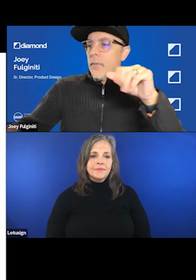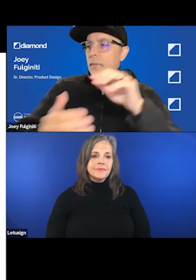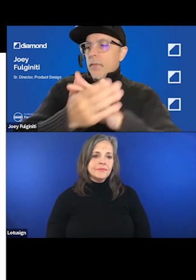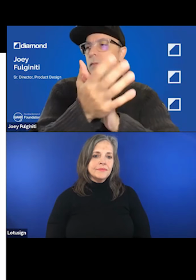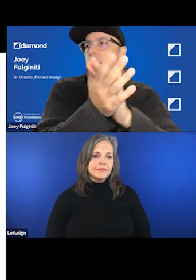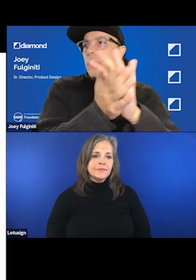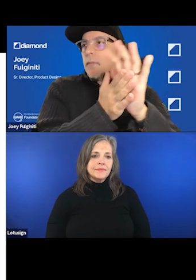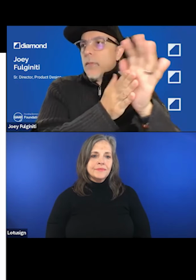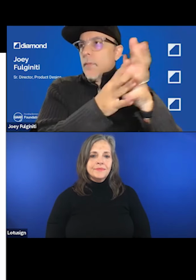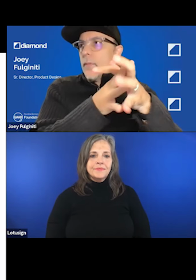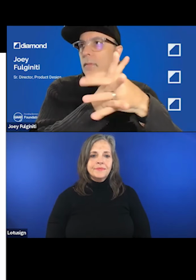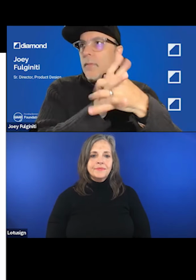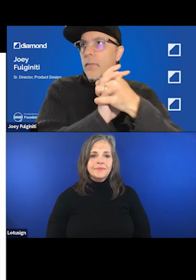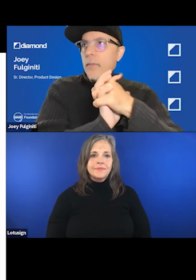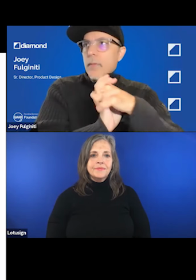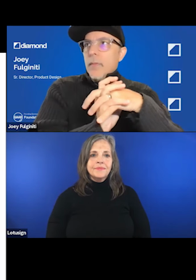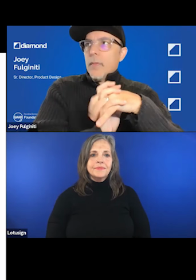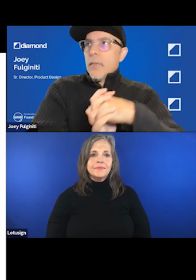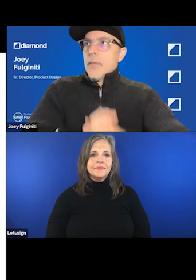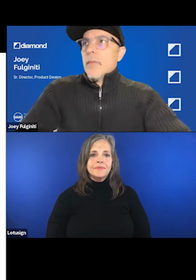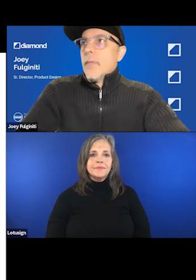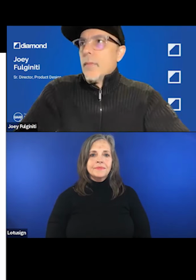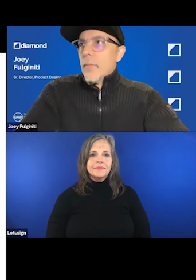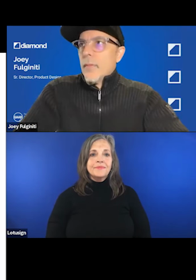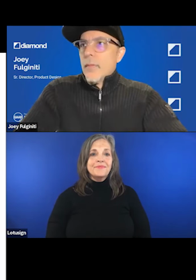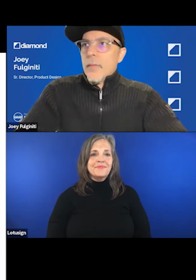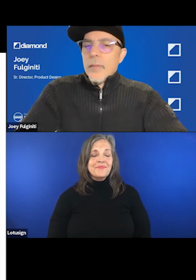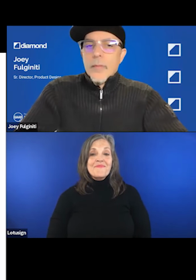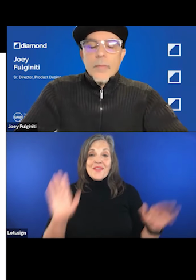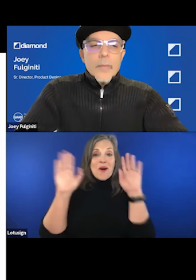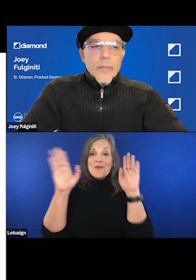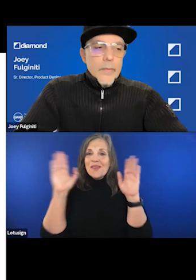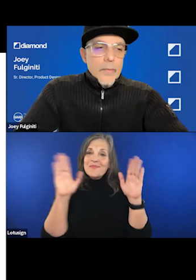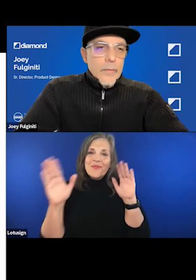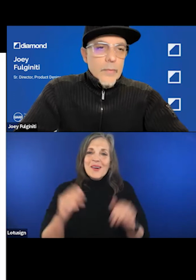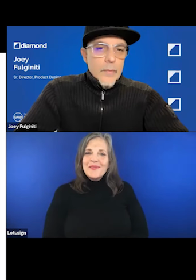welcome welcome welcome everyone thank you so much for joining us